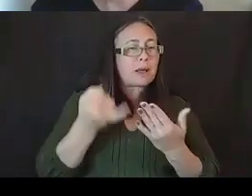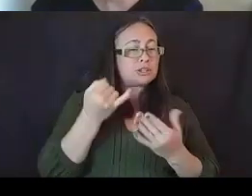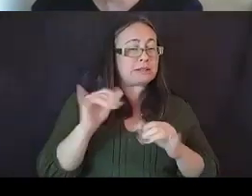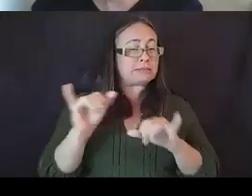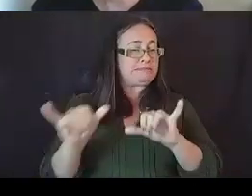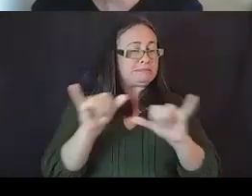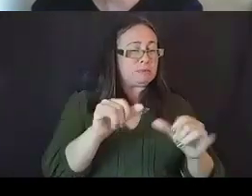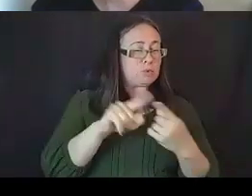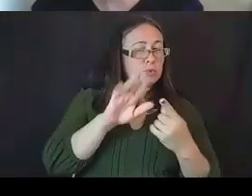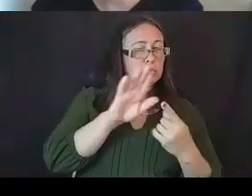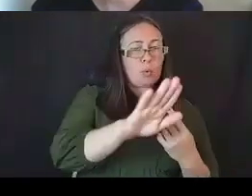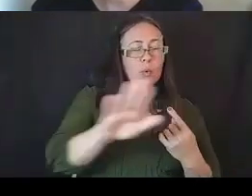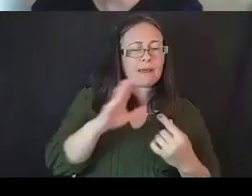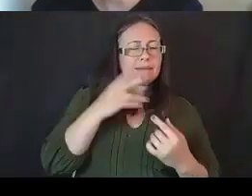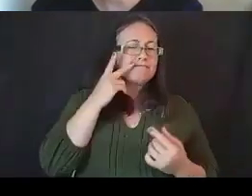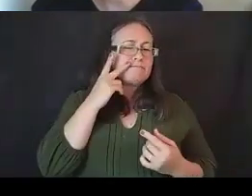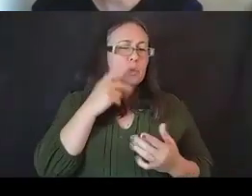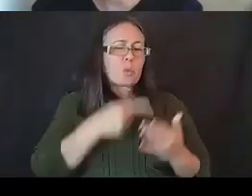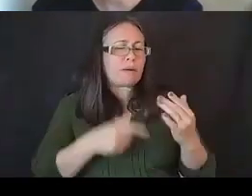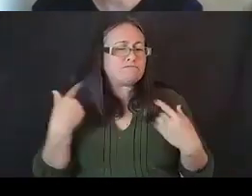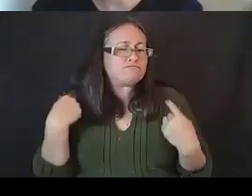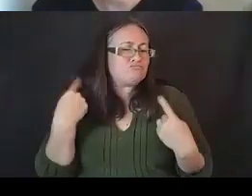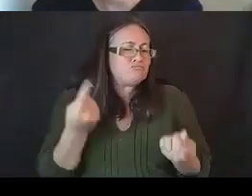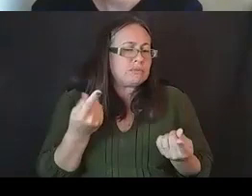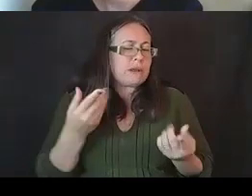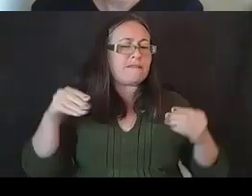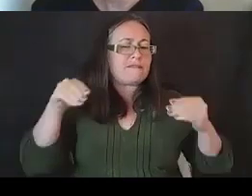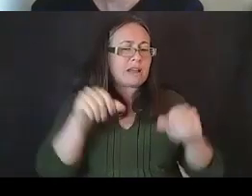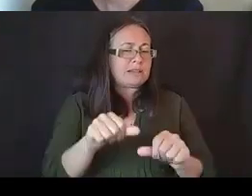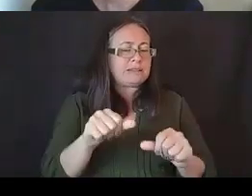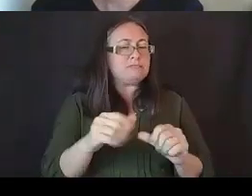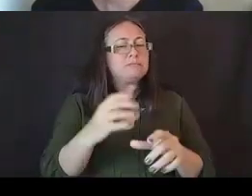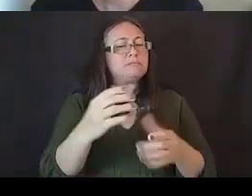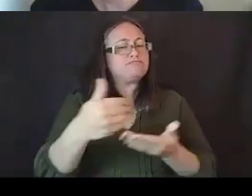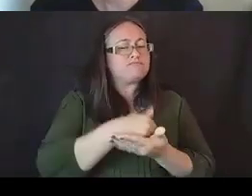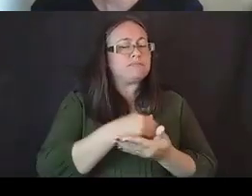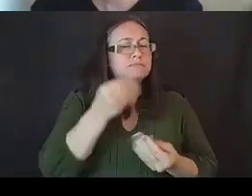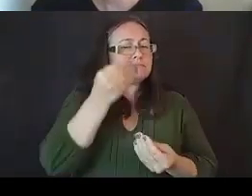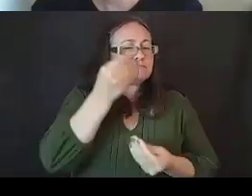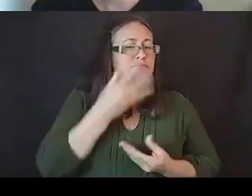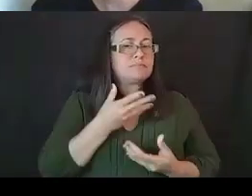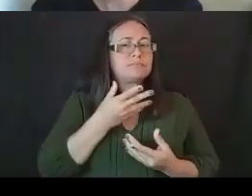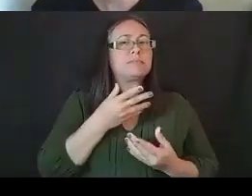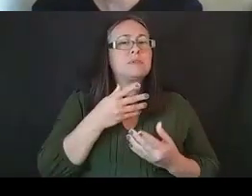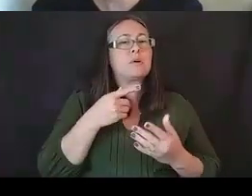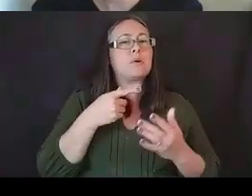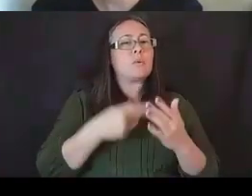and to get additional background information on prior research. You can also identify potential collaborators